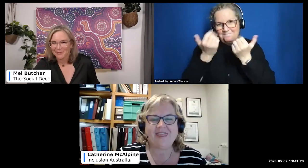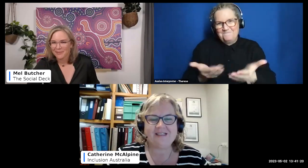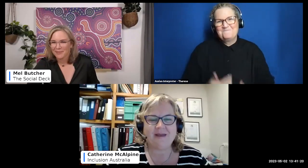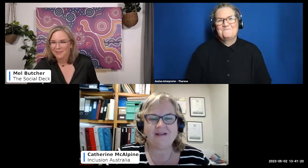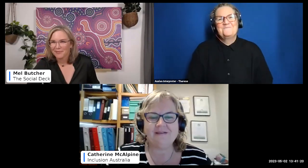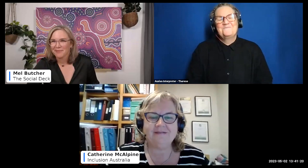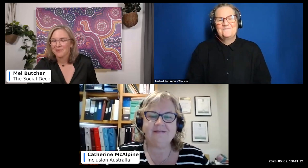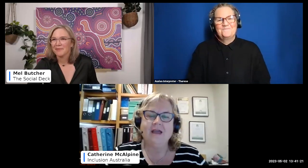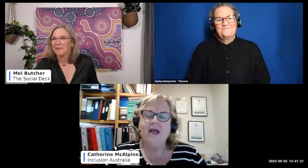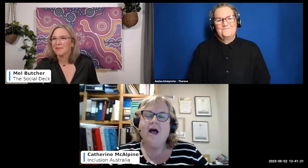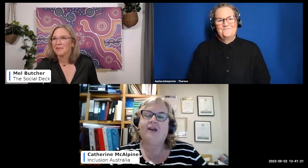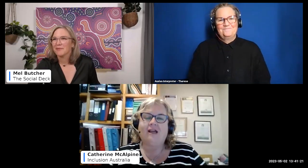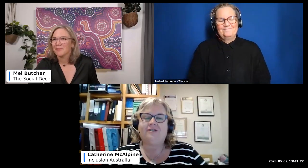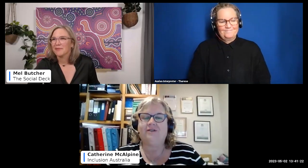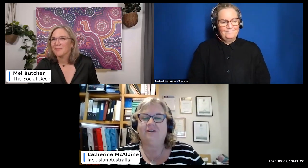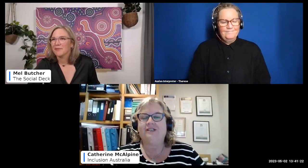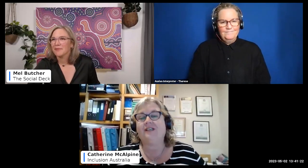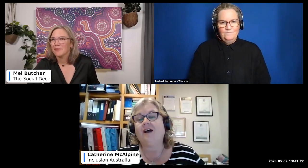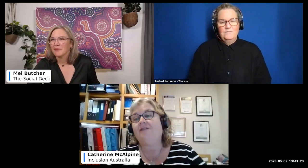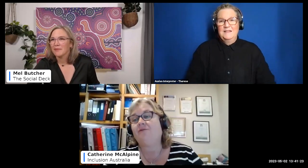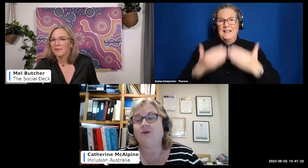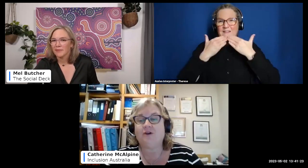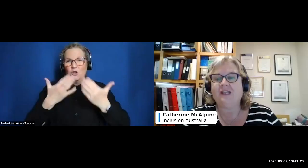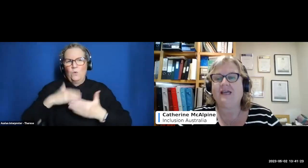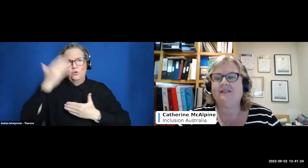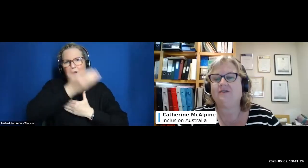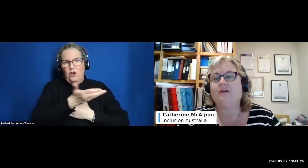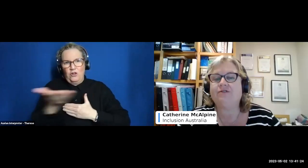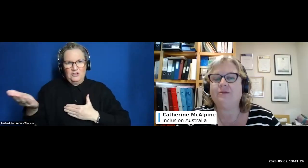Thanks, Mel. I'd like to acknowledge that I live and work on the land for the Wurundjeri